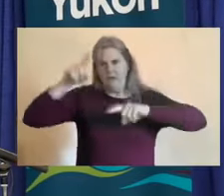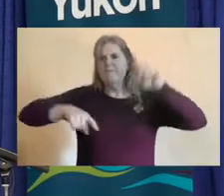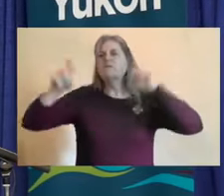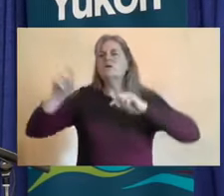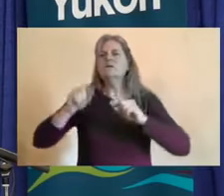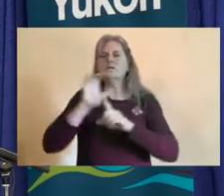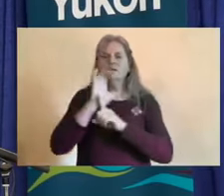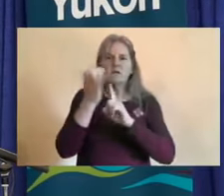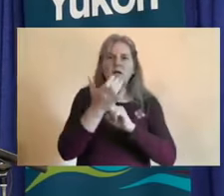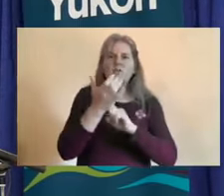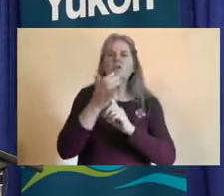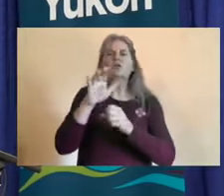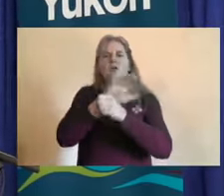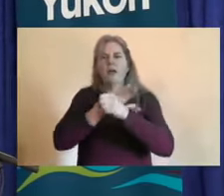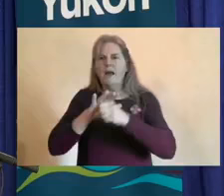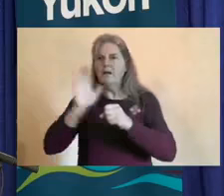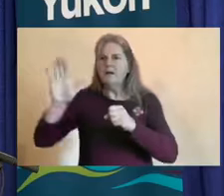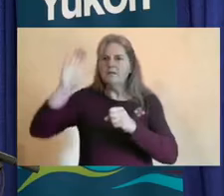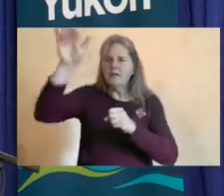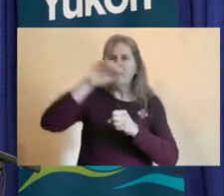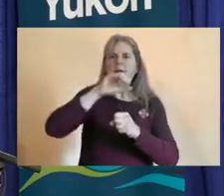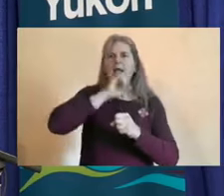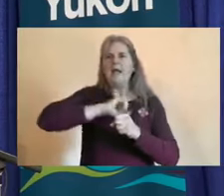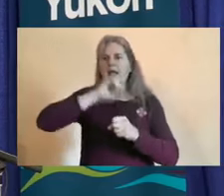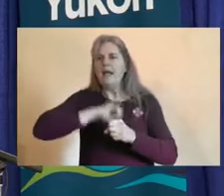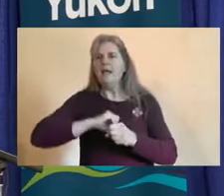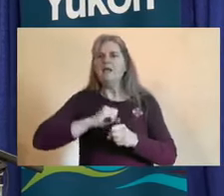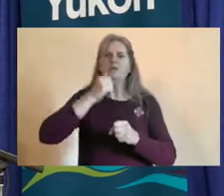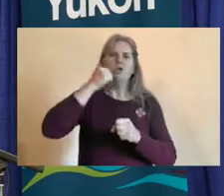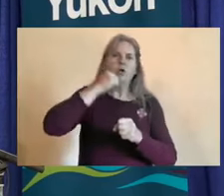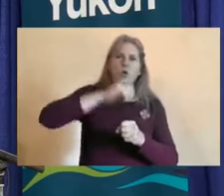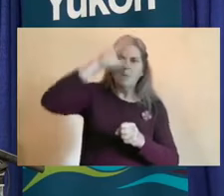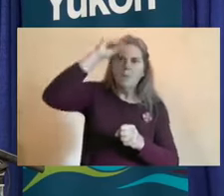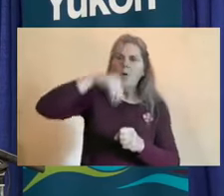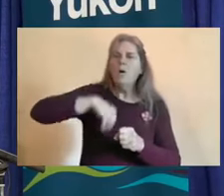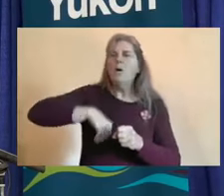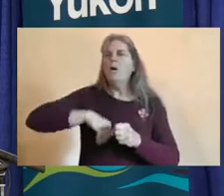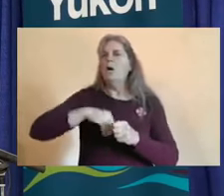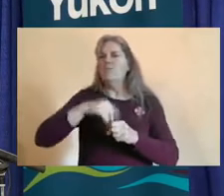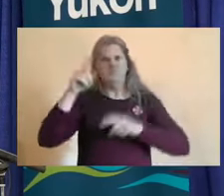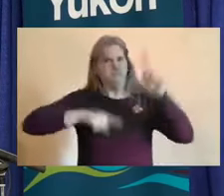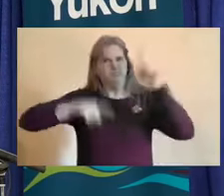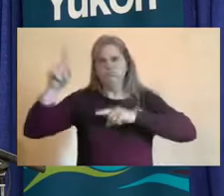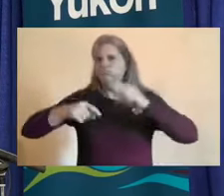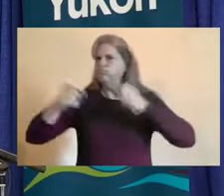to be diverse, culturally, regionally, a twice, gender-wise. Definitely, we are working for